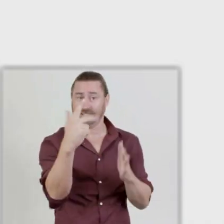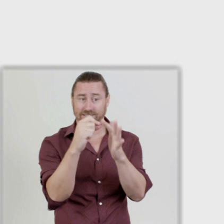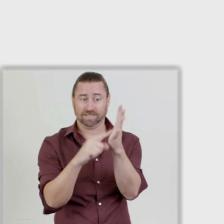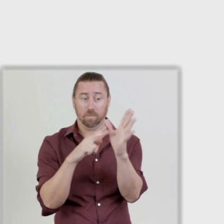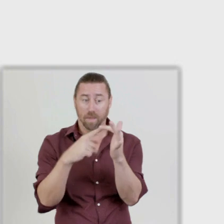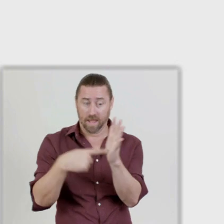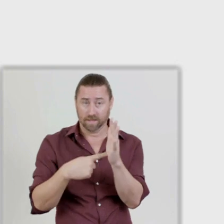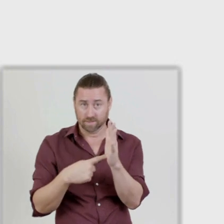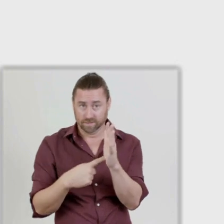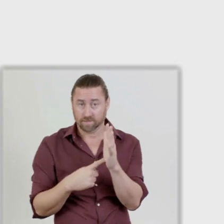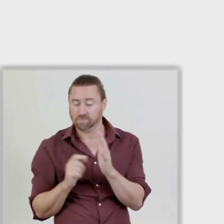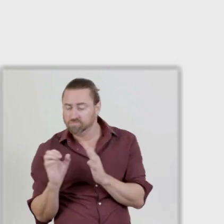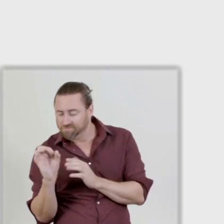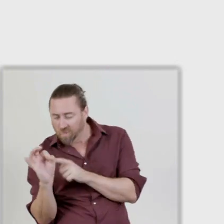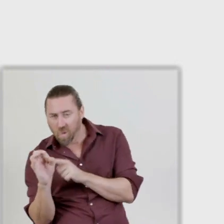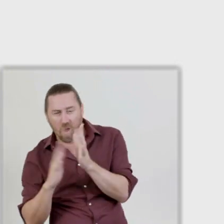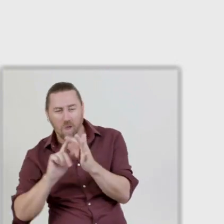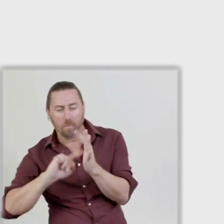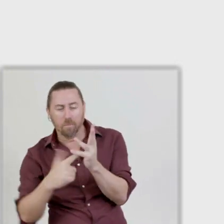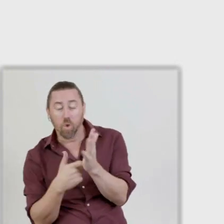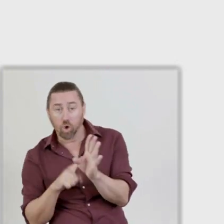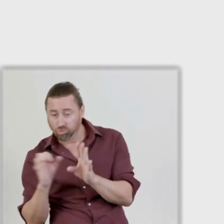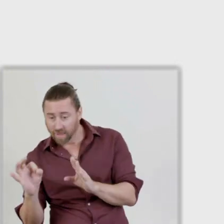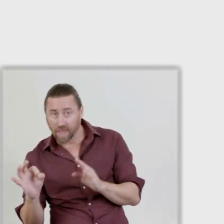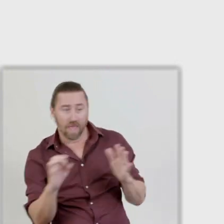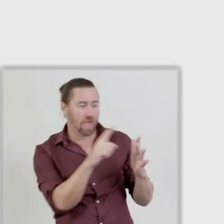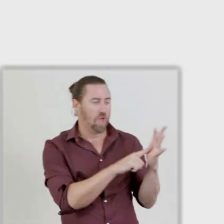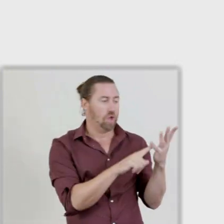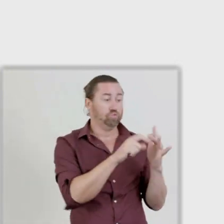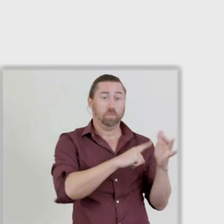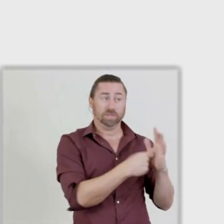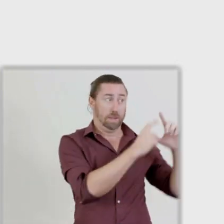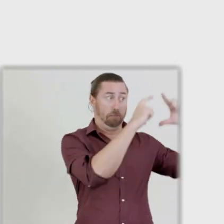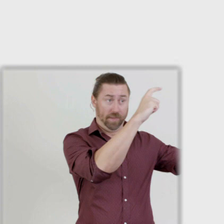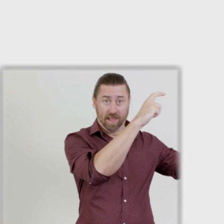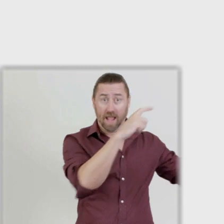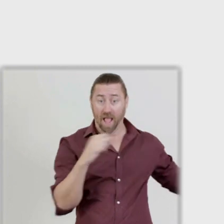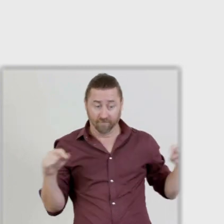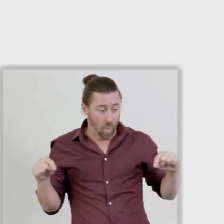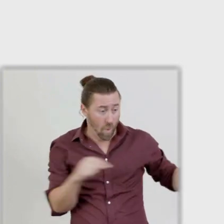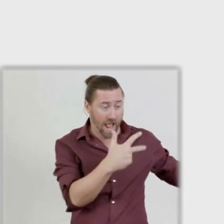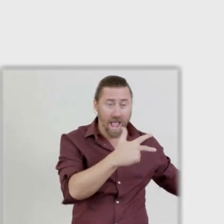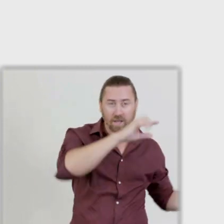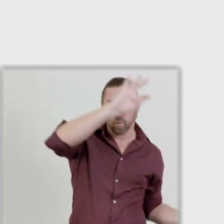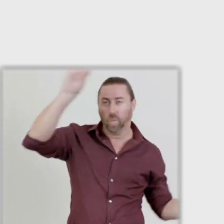contains eight planets that orbit the sun. Mercury is the smallest planet, and Jupiter is the largest.